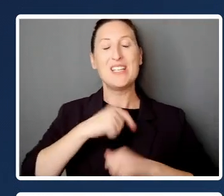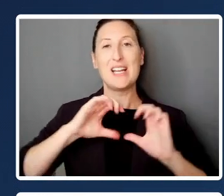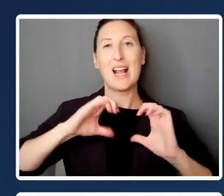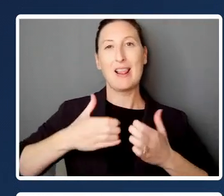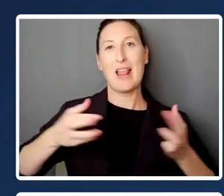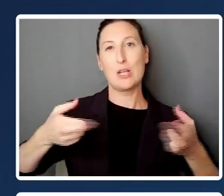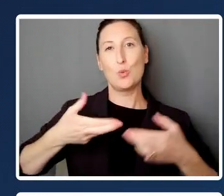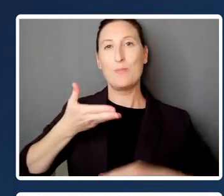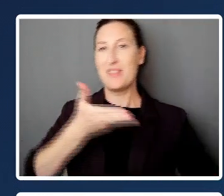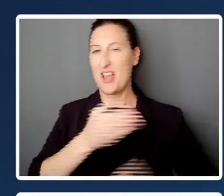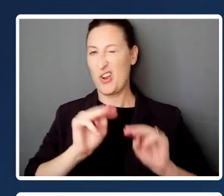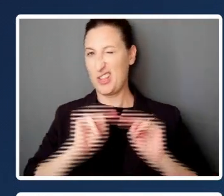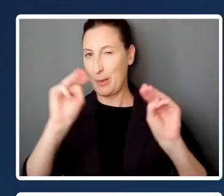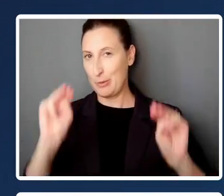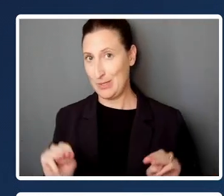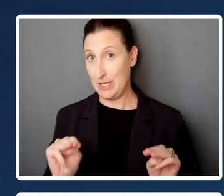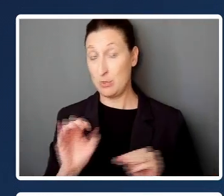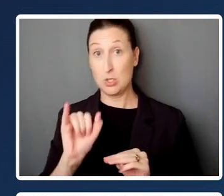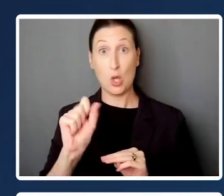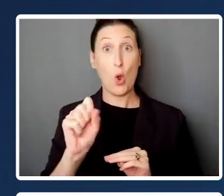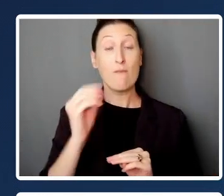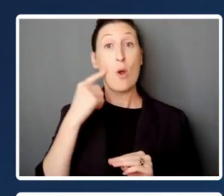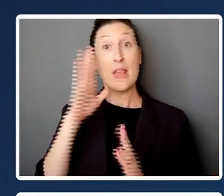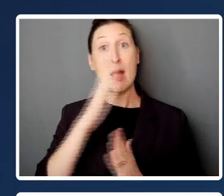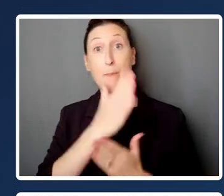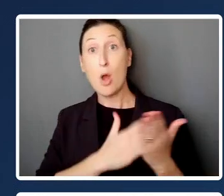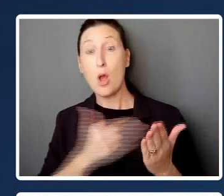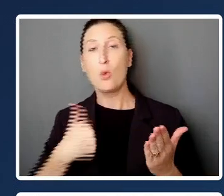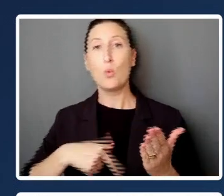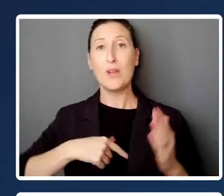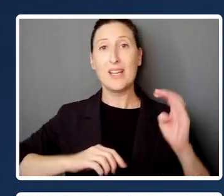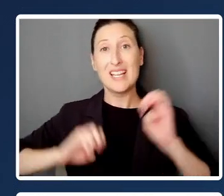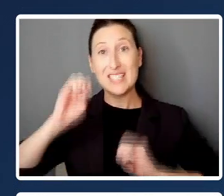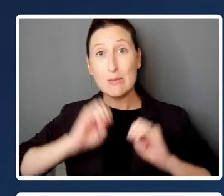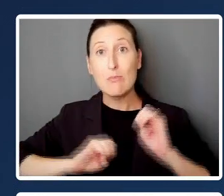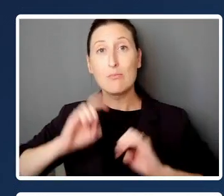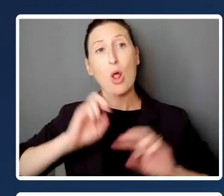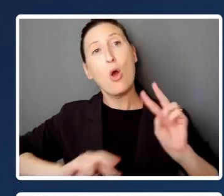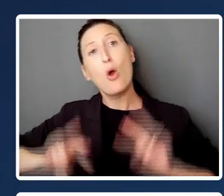So, for that component, we explored some background on the postal service,